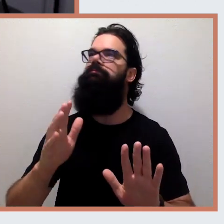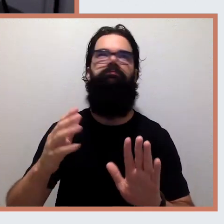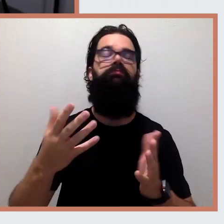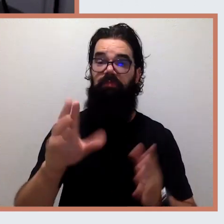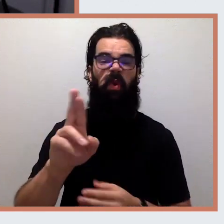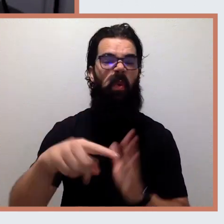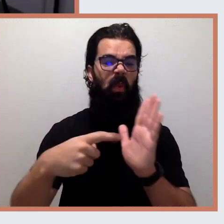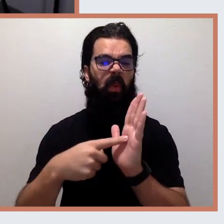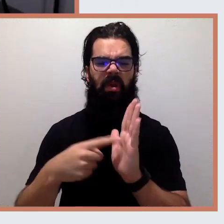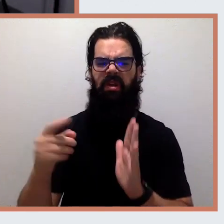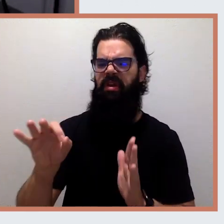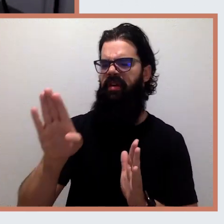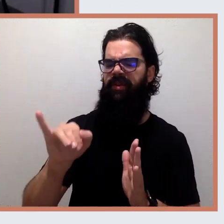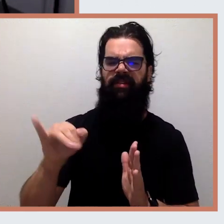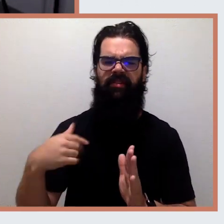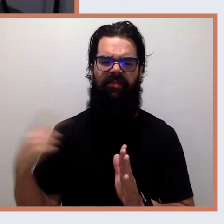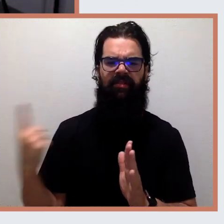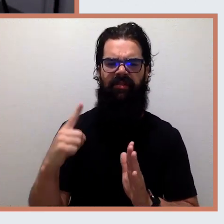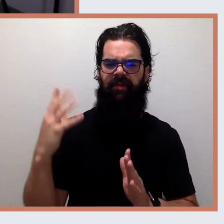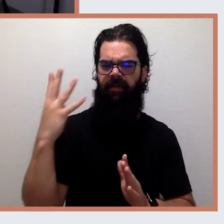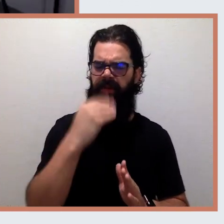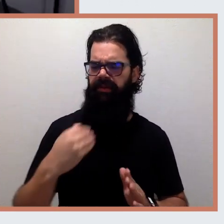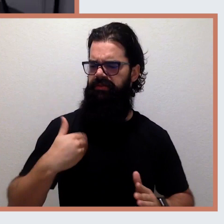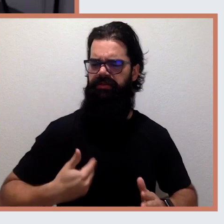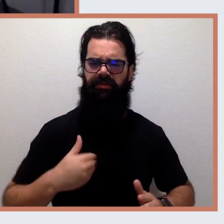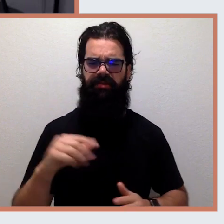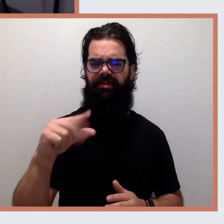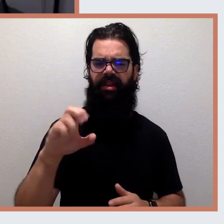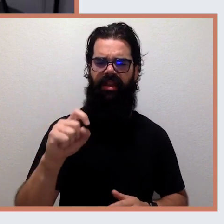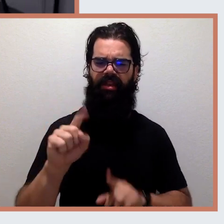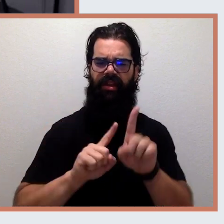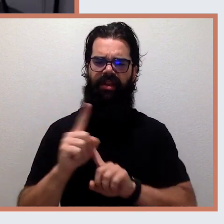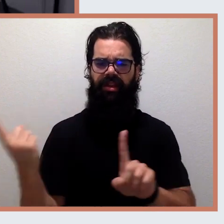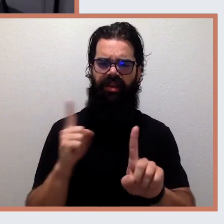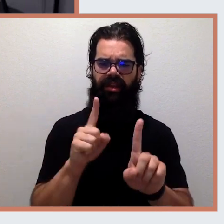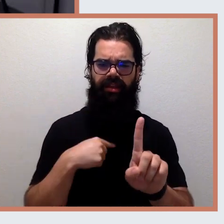it's like the role I just played on FBI. I was just on the show FBI as a beautiful, huge guest star.